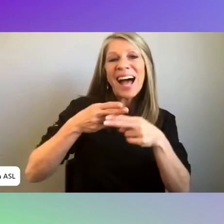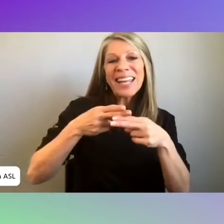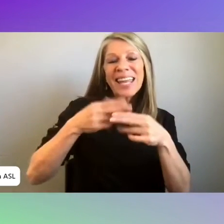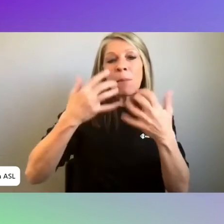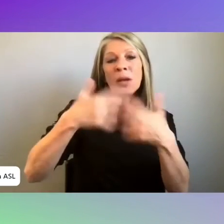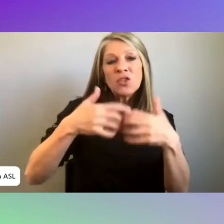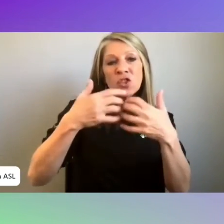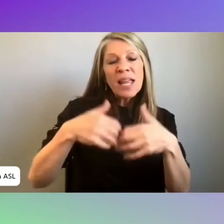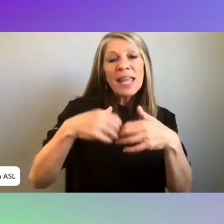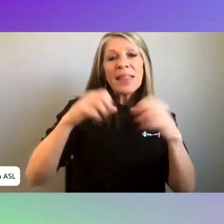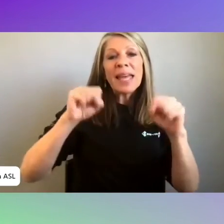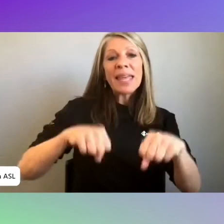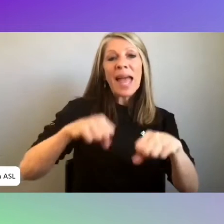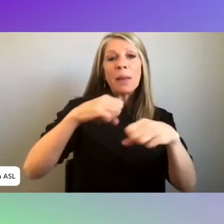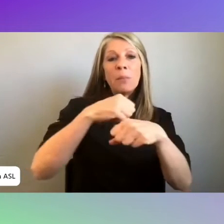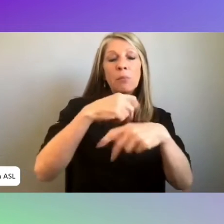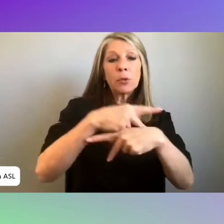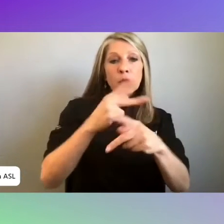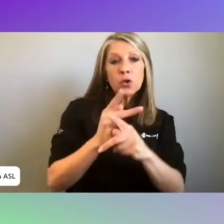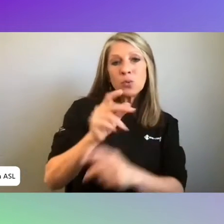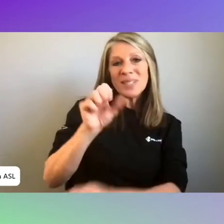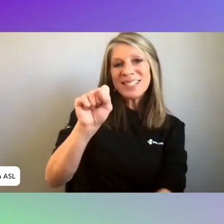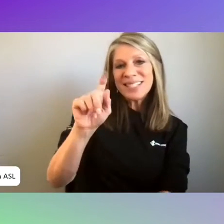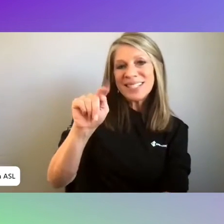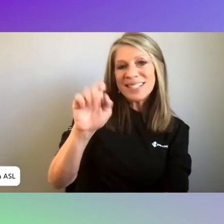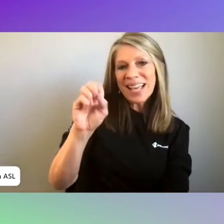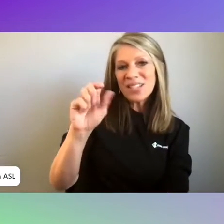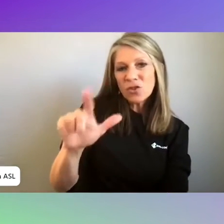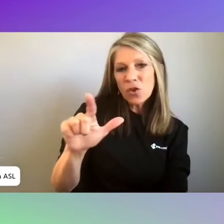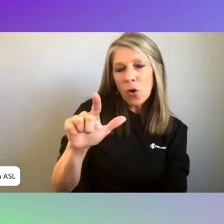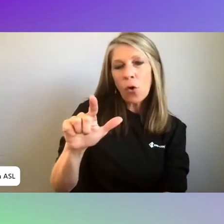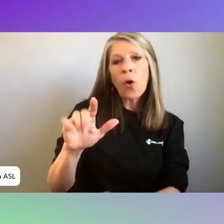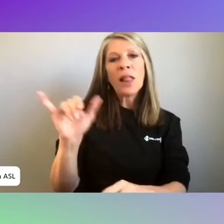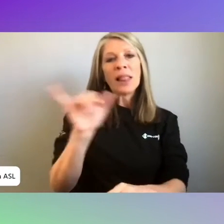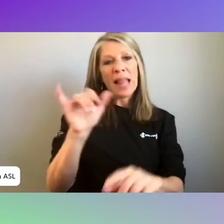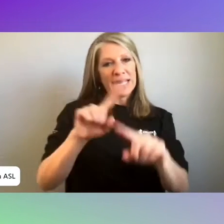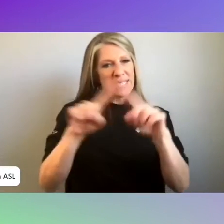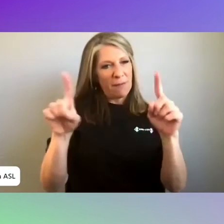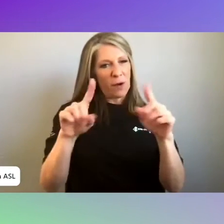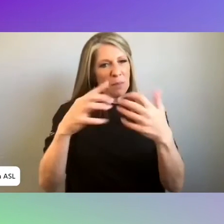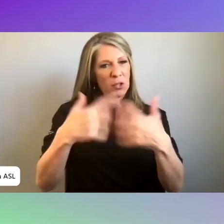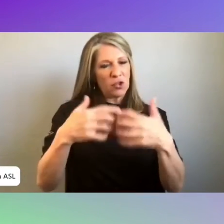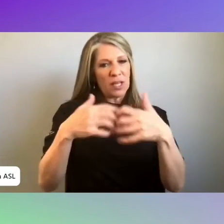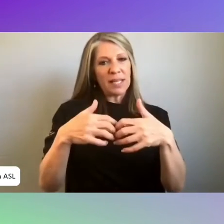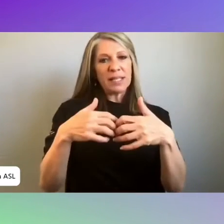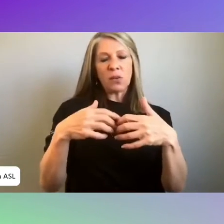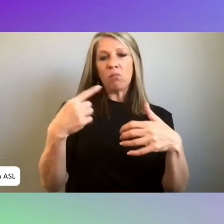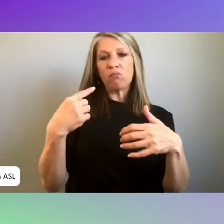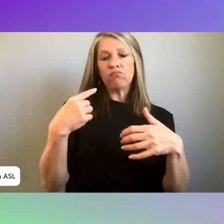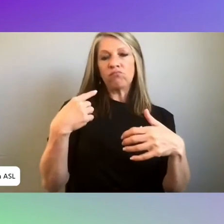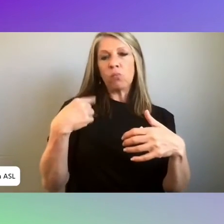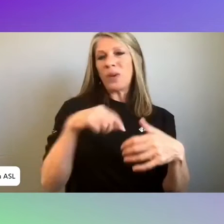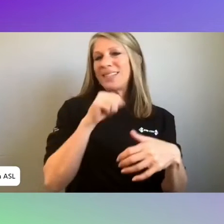fail the least gracefully, so we did not go with that in this case. We also have cutting machines that can